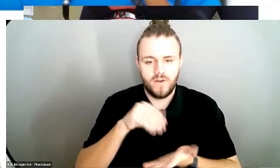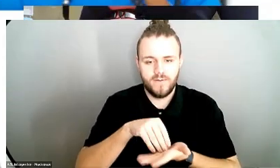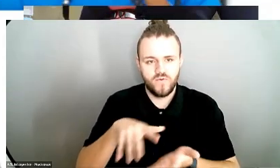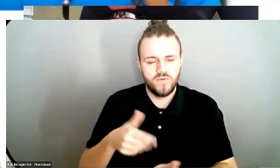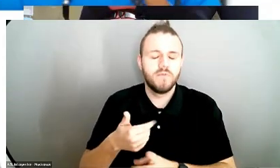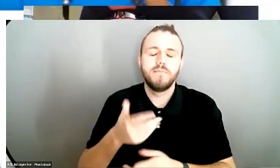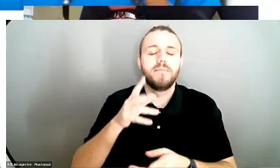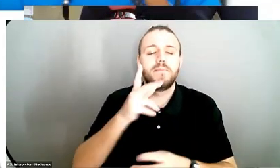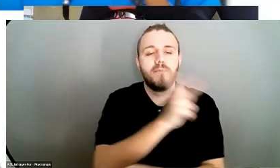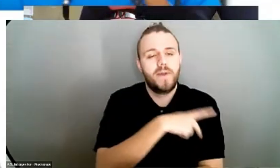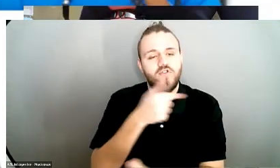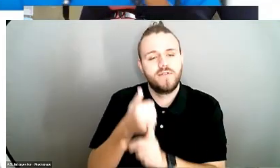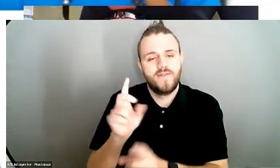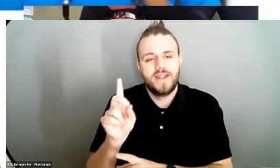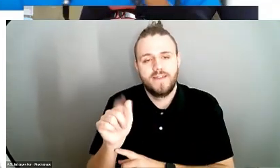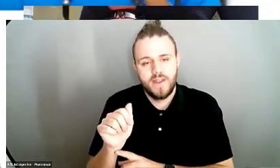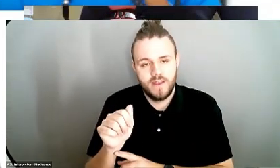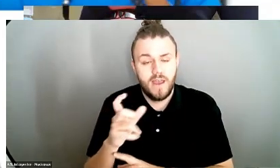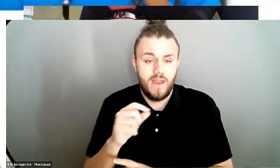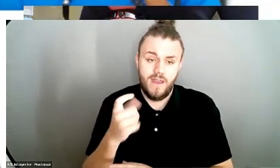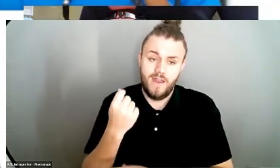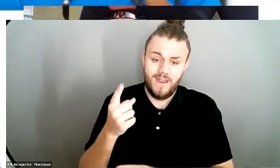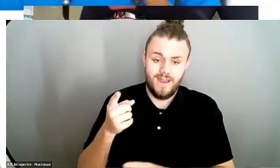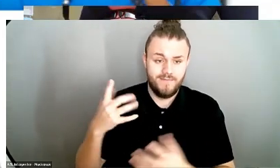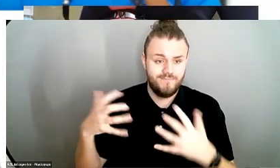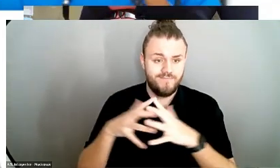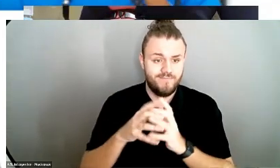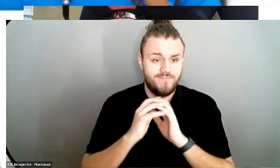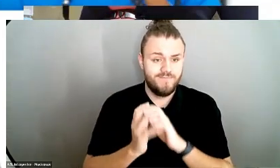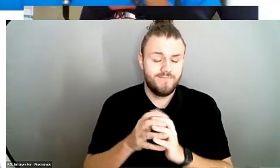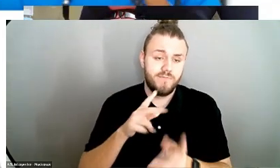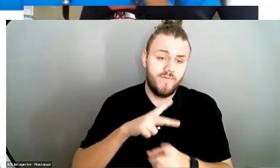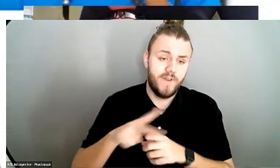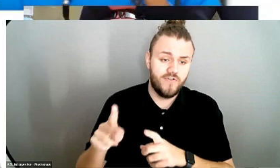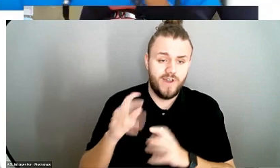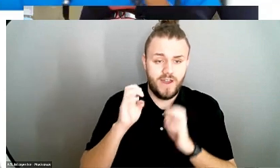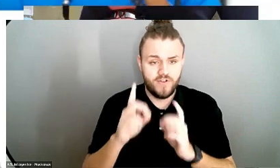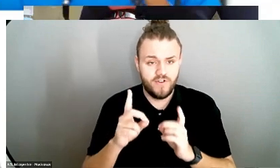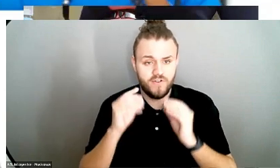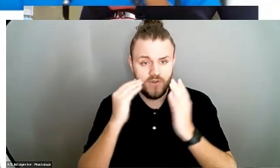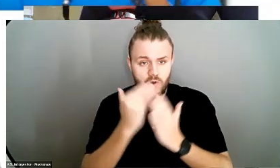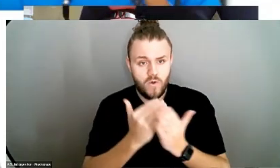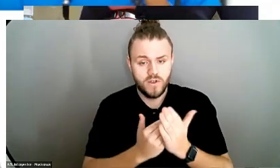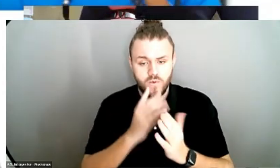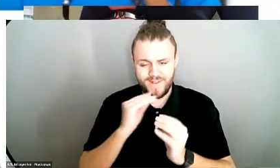And we also have interprofessional education courses that treat, that teach nurses,